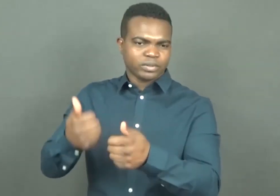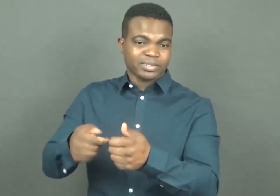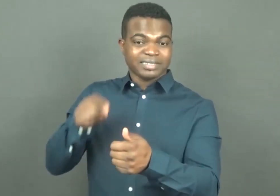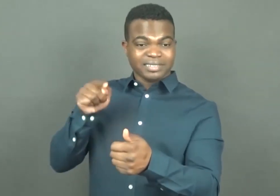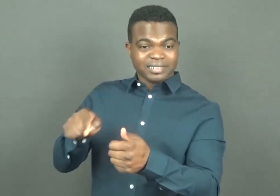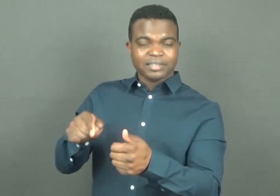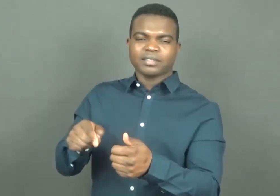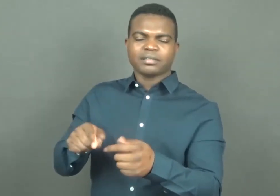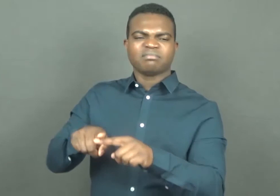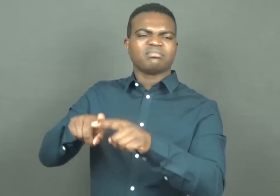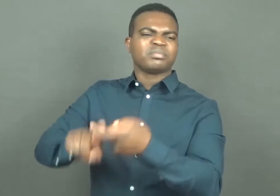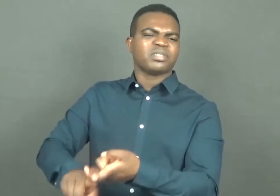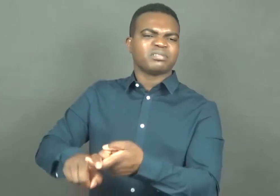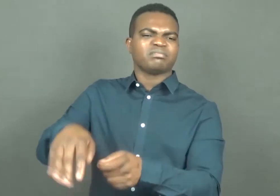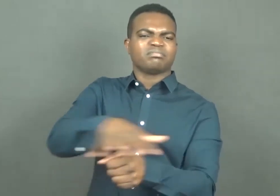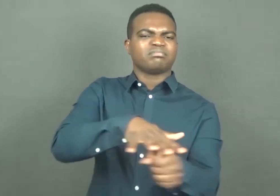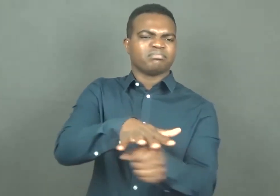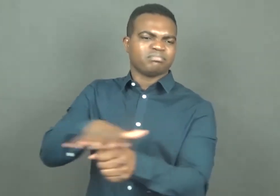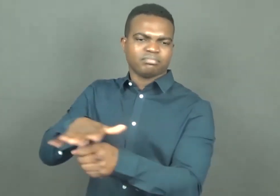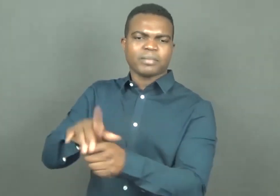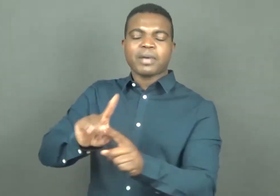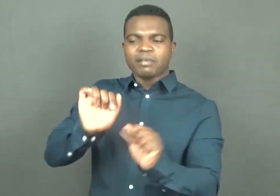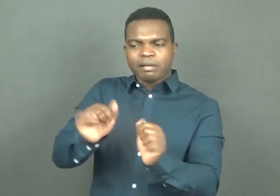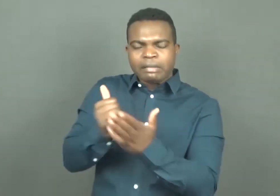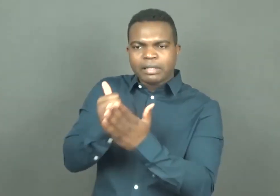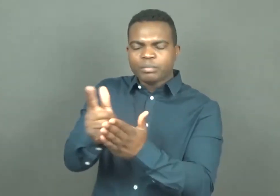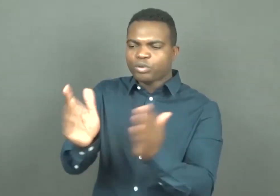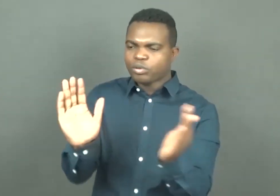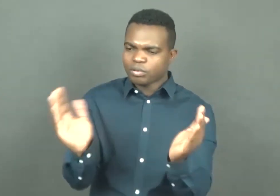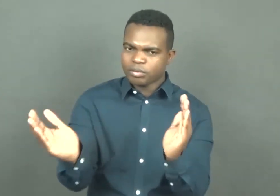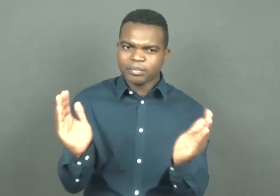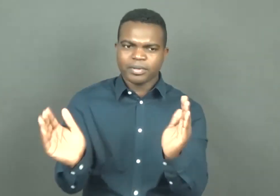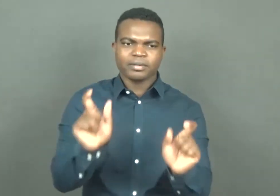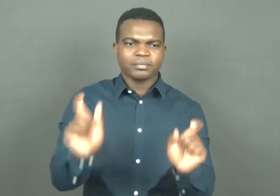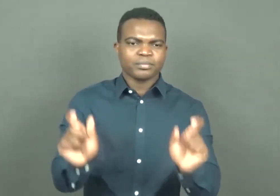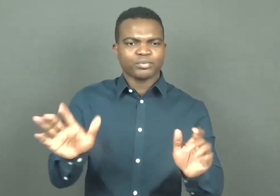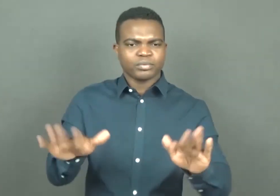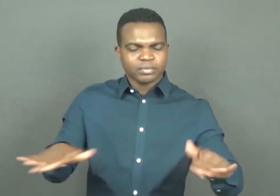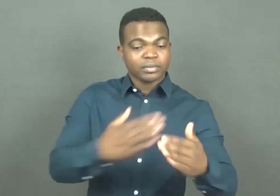Washington group questions and people who say they don't, to see where the big gaps are.